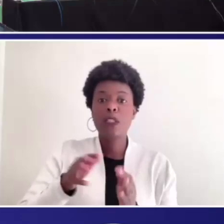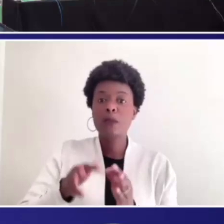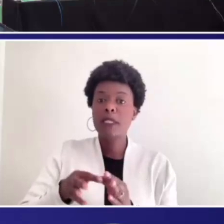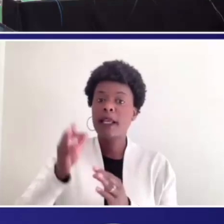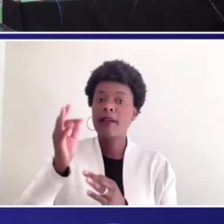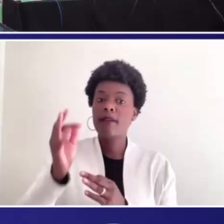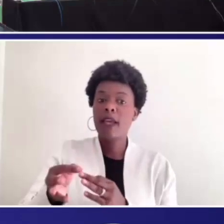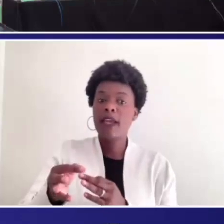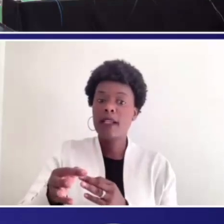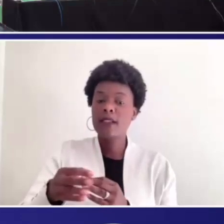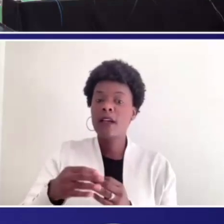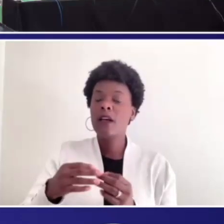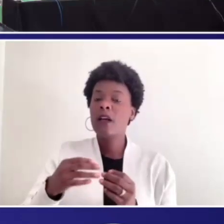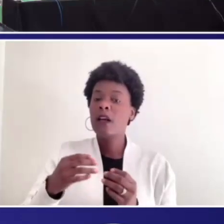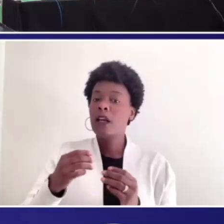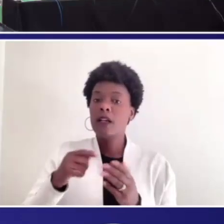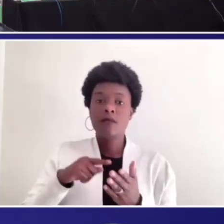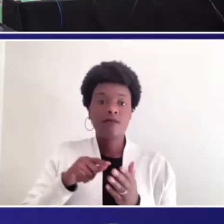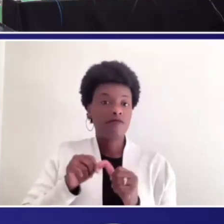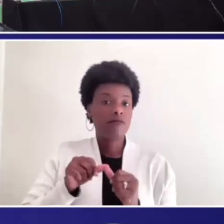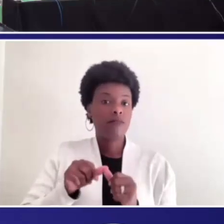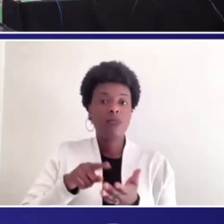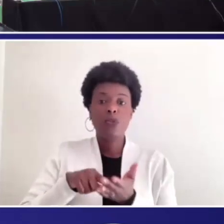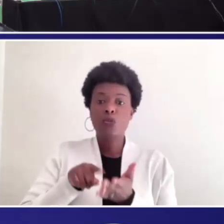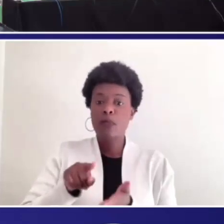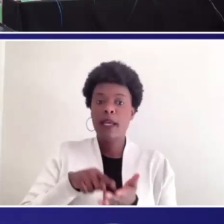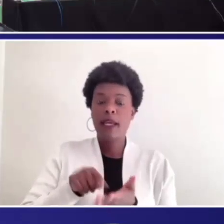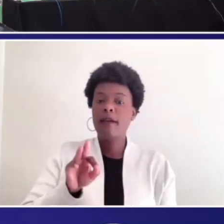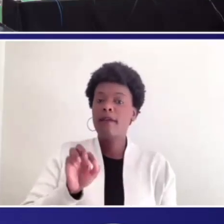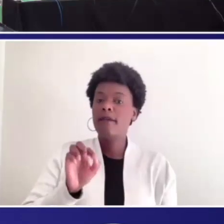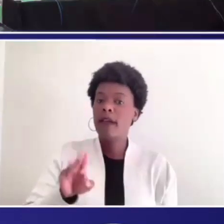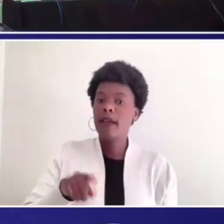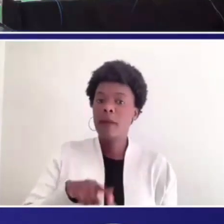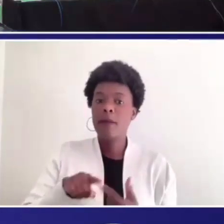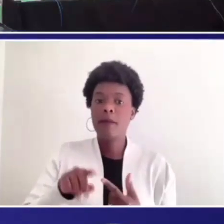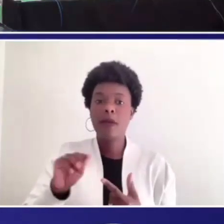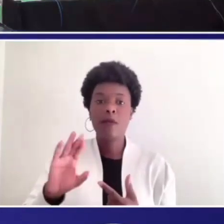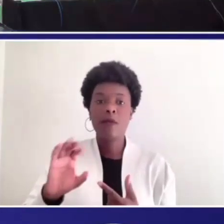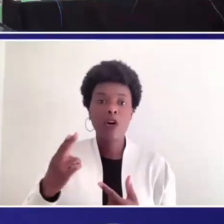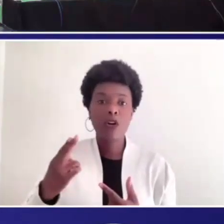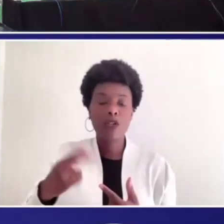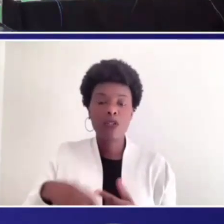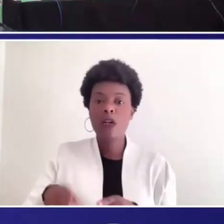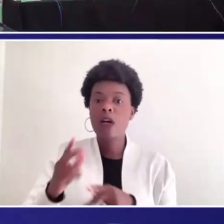makes otherwise on-time monthly payments in each of February and March. Borrower does not get any interest subsidy